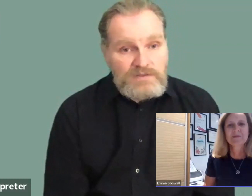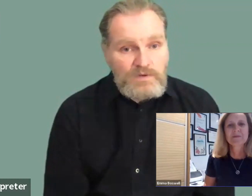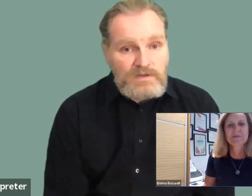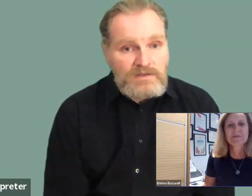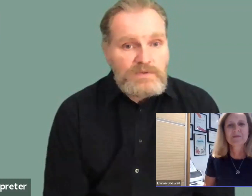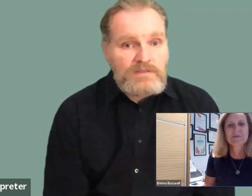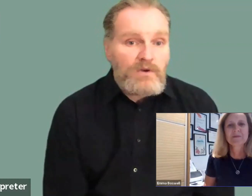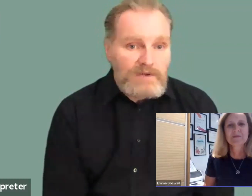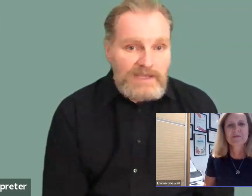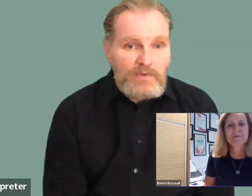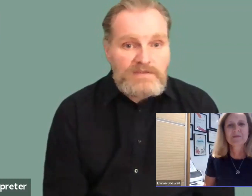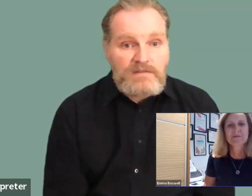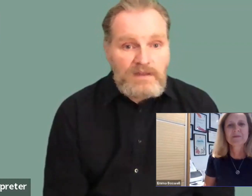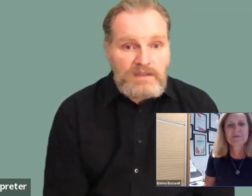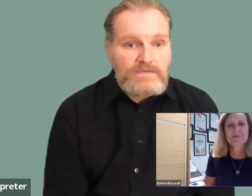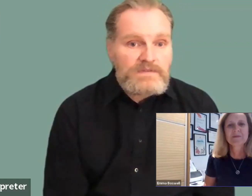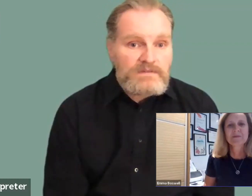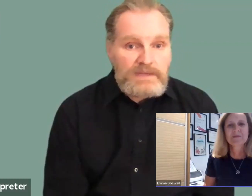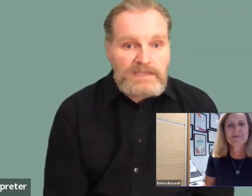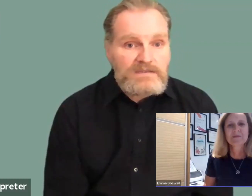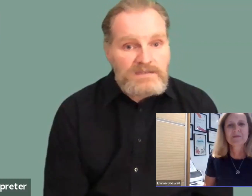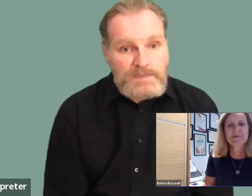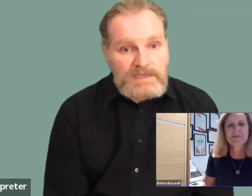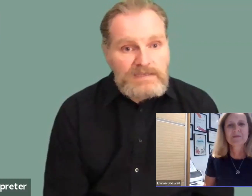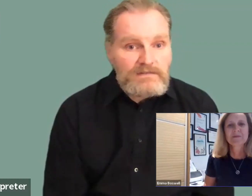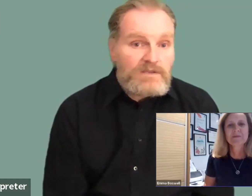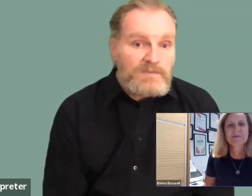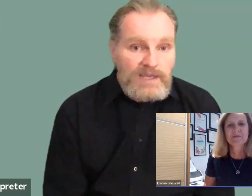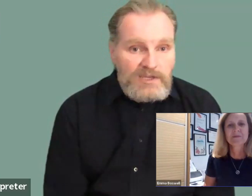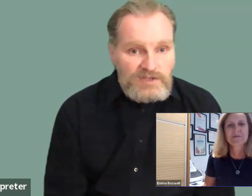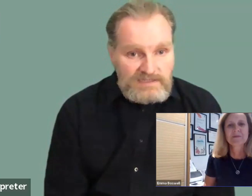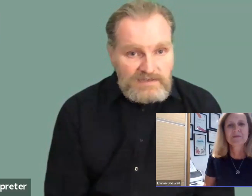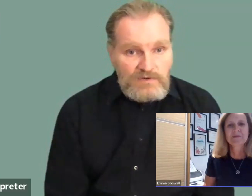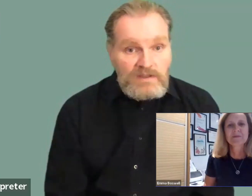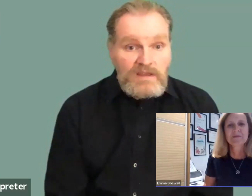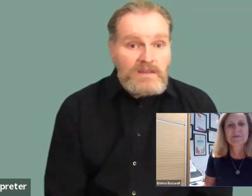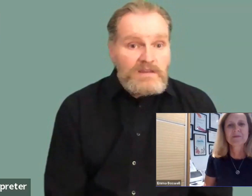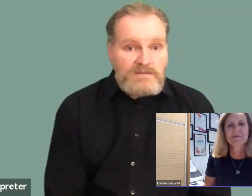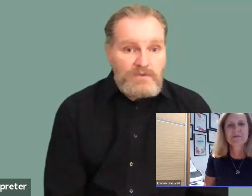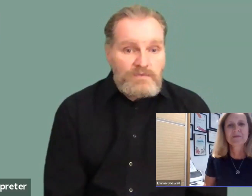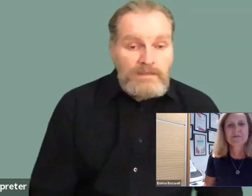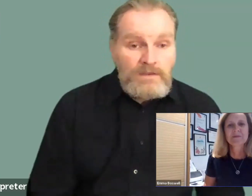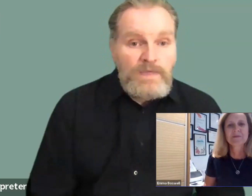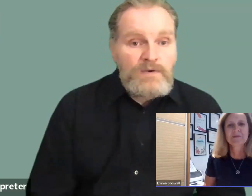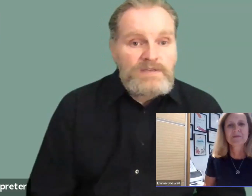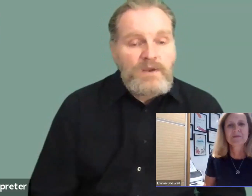the word – with hot liquids and knives and blades and speed and communication, etc. So, there is the